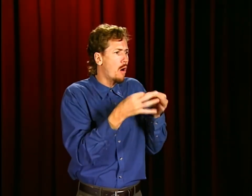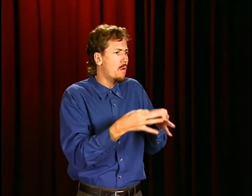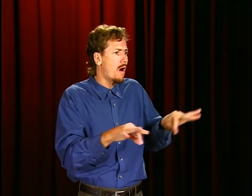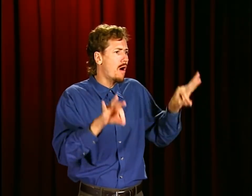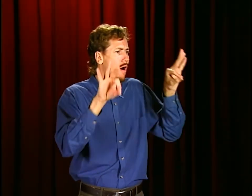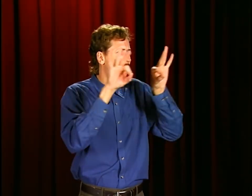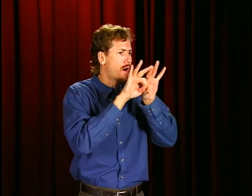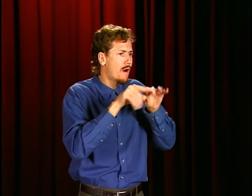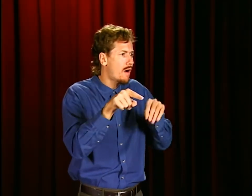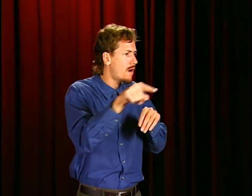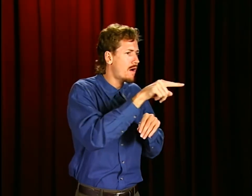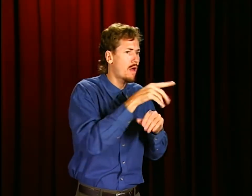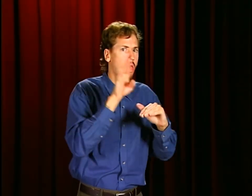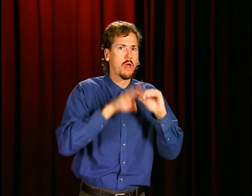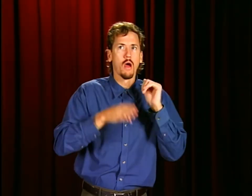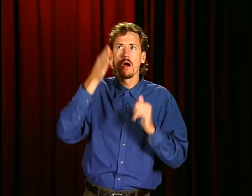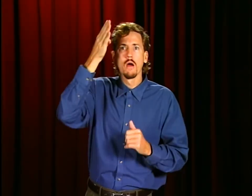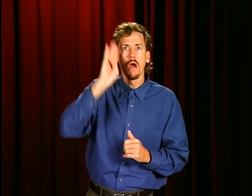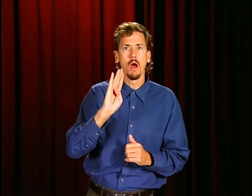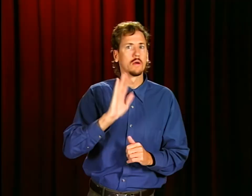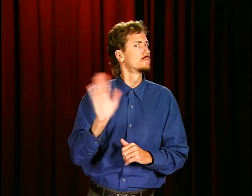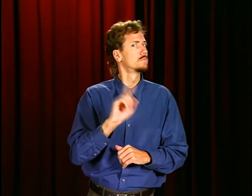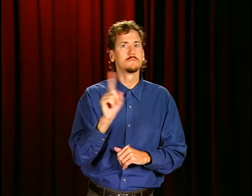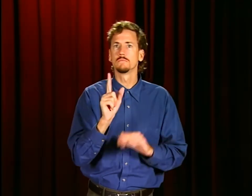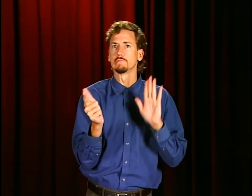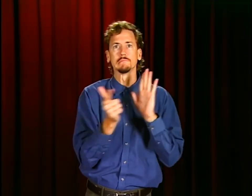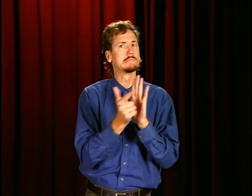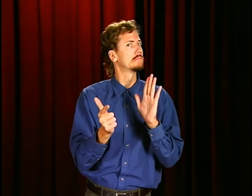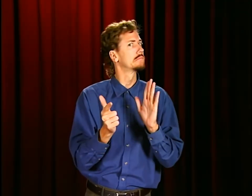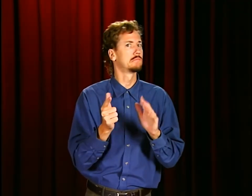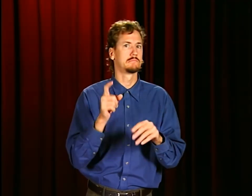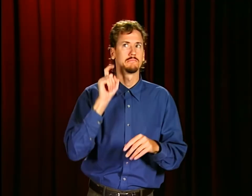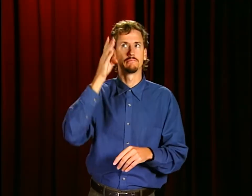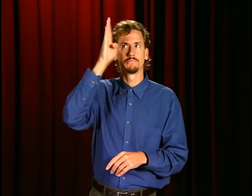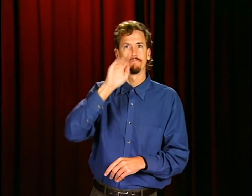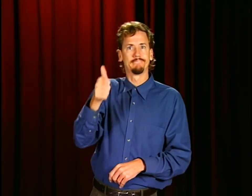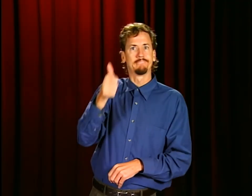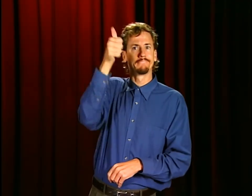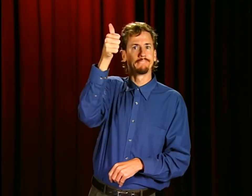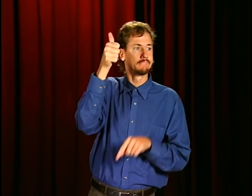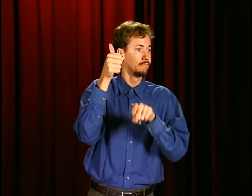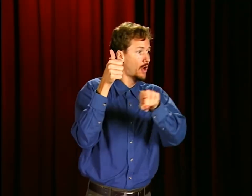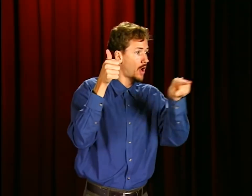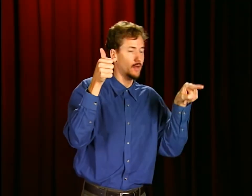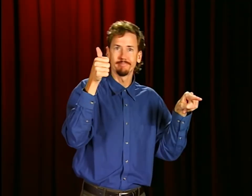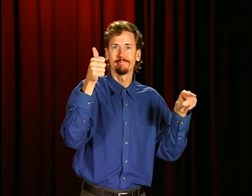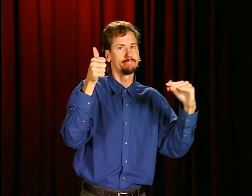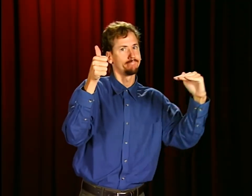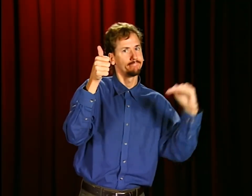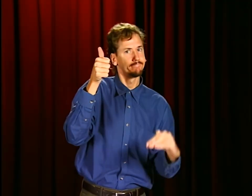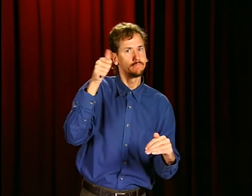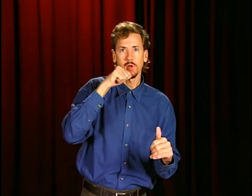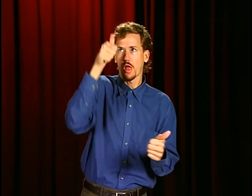ARE YOU REALLY SICK OR ARE YOU JUST TRYING TO TRICK ME? HOW DO I KNOW I CAN TRUST YOU?